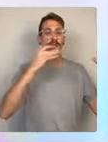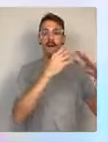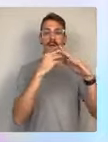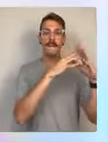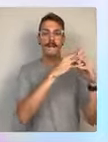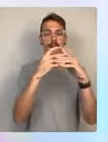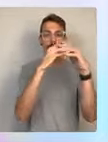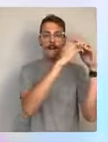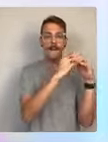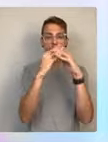(birds chirping)